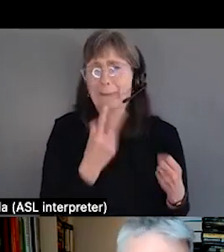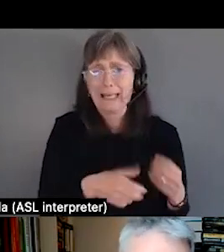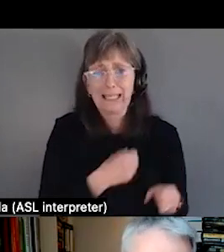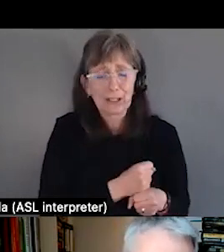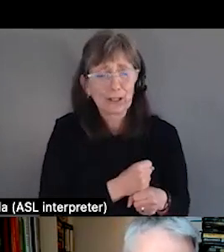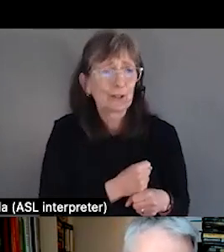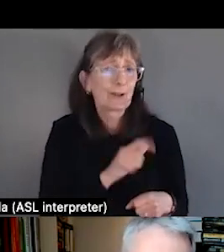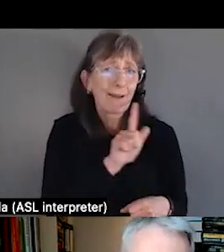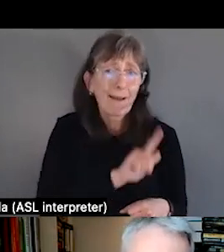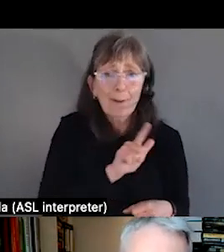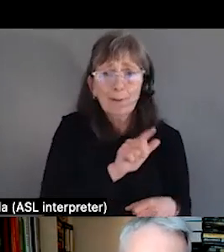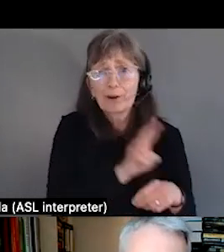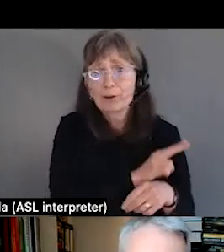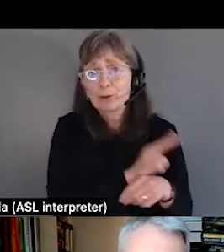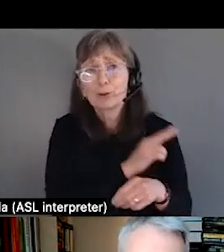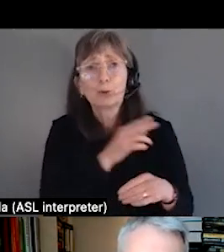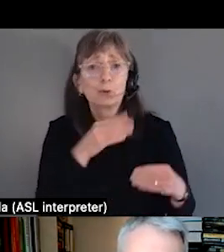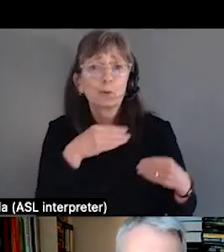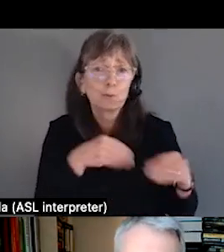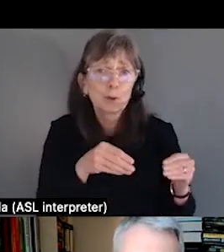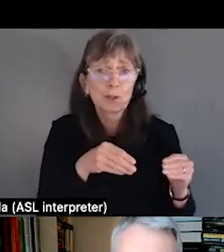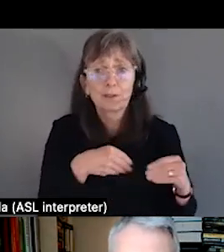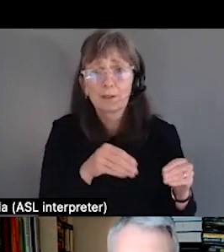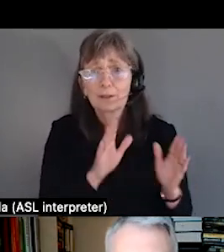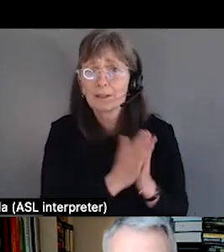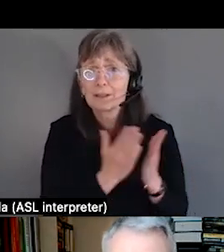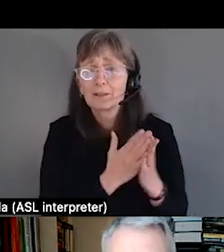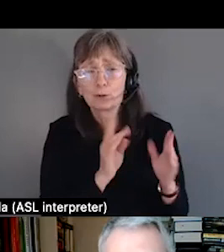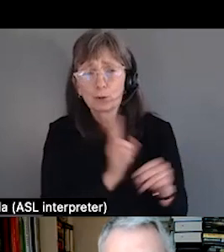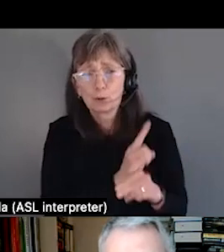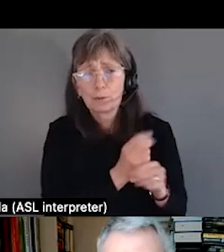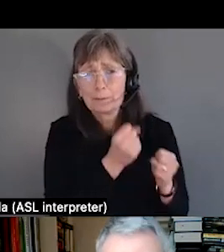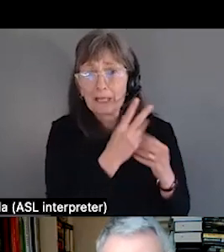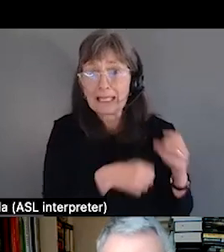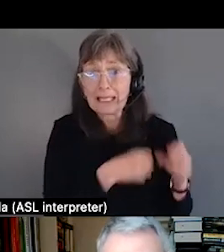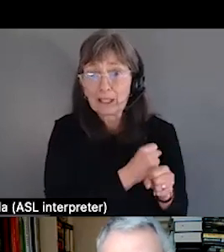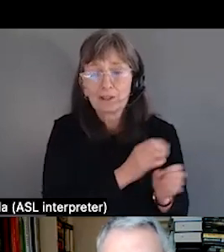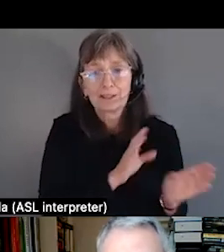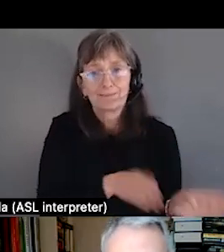etc., have all used for many, many years. And then we've got these blobs, these circles on